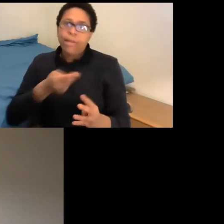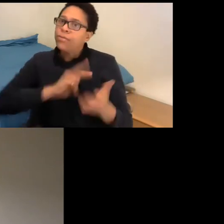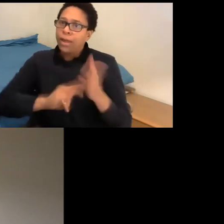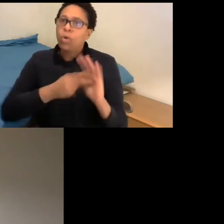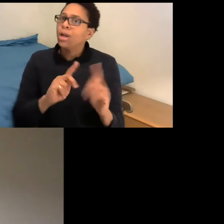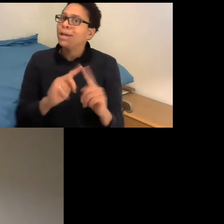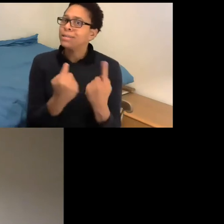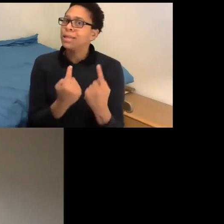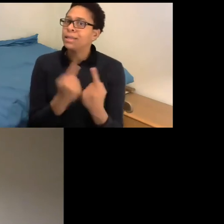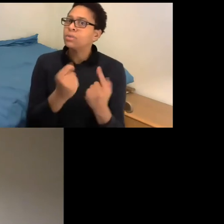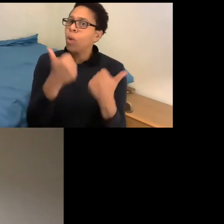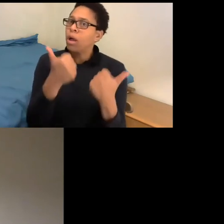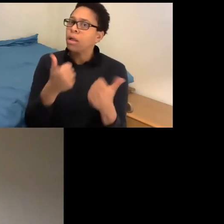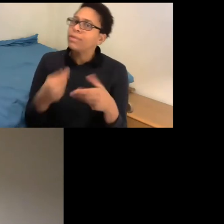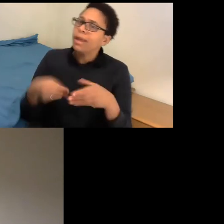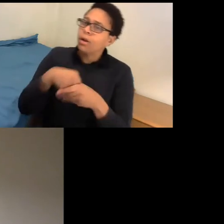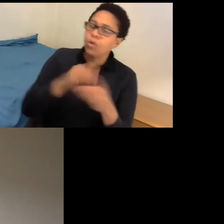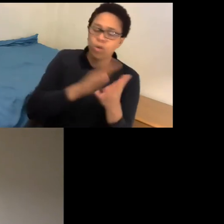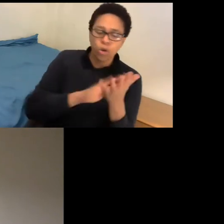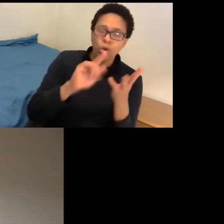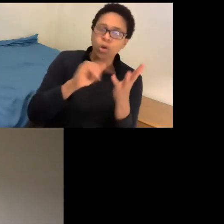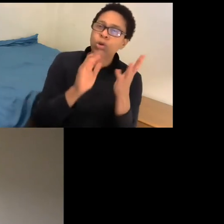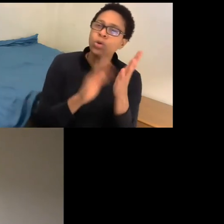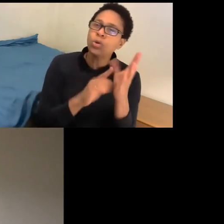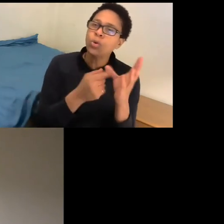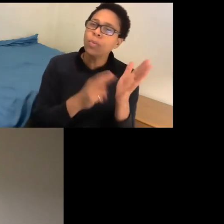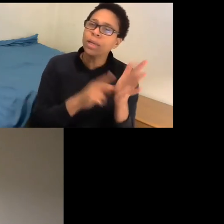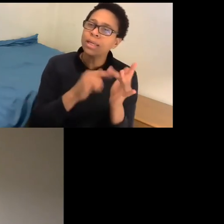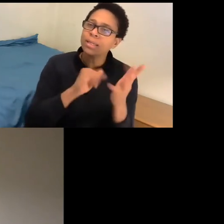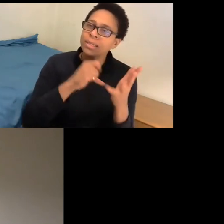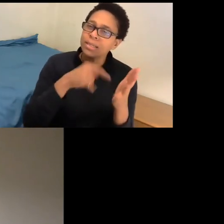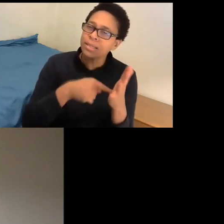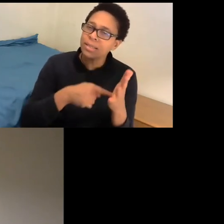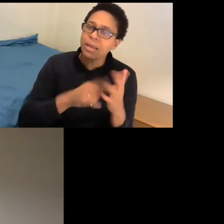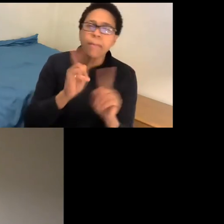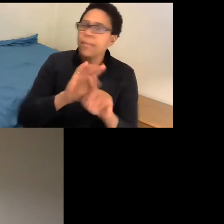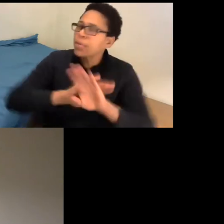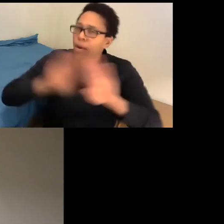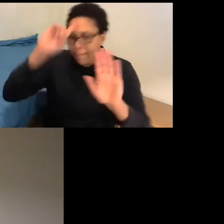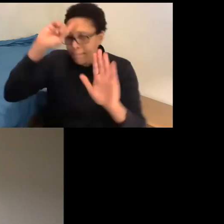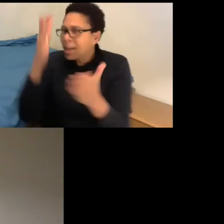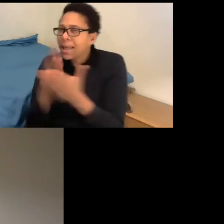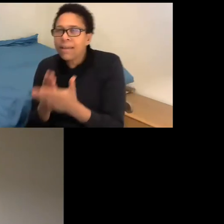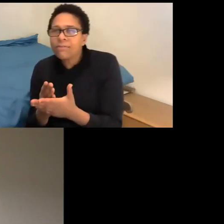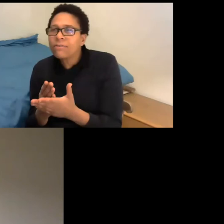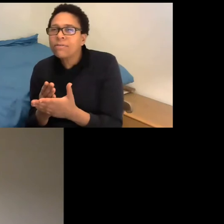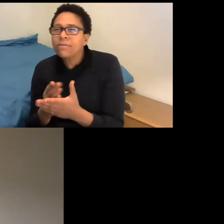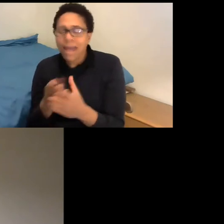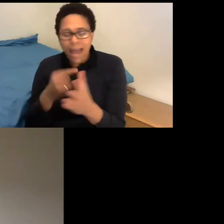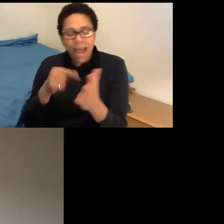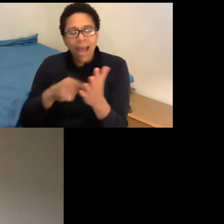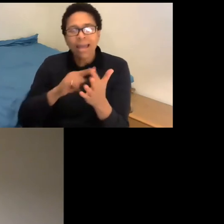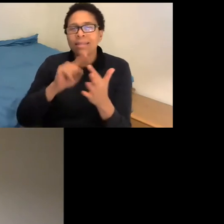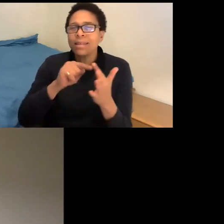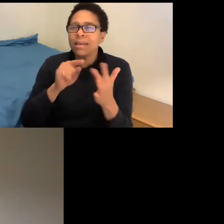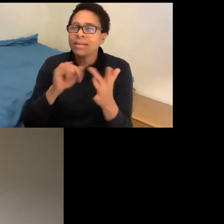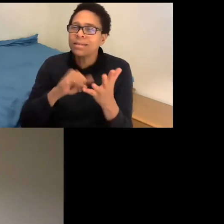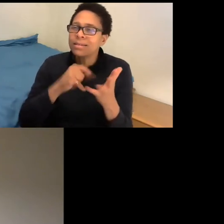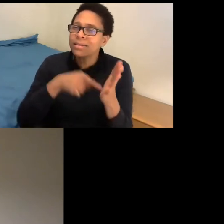include humanists, you know, atheists and so on, in their conception of faith and belief, which, you know, might be